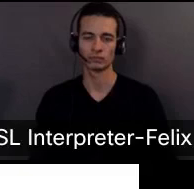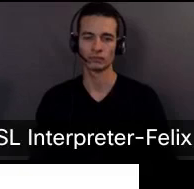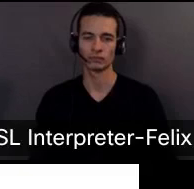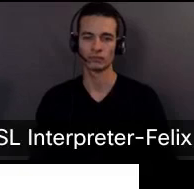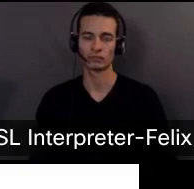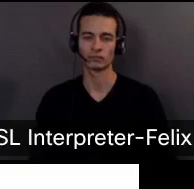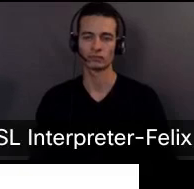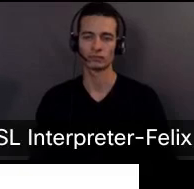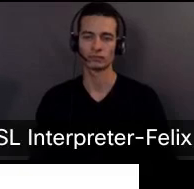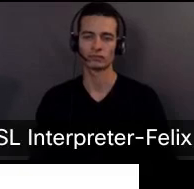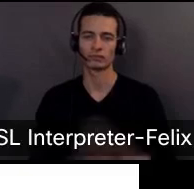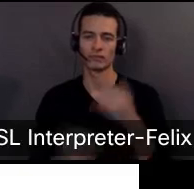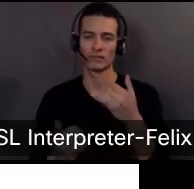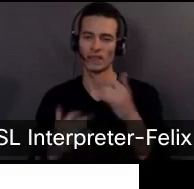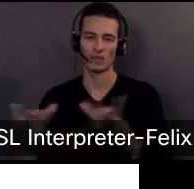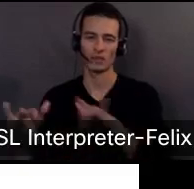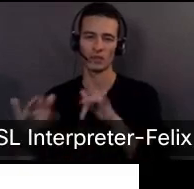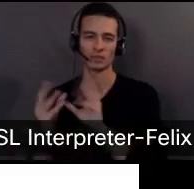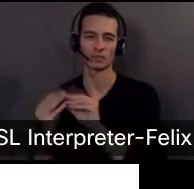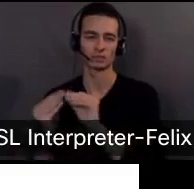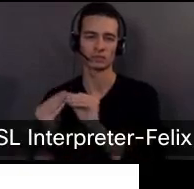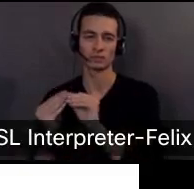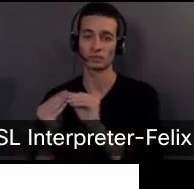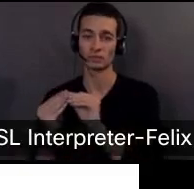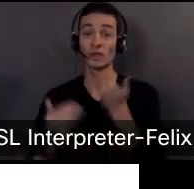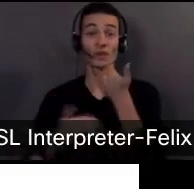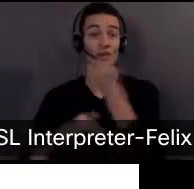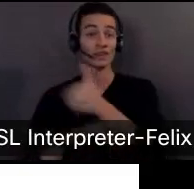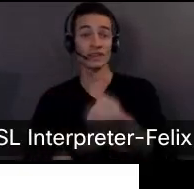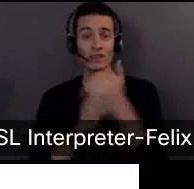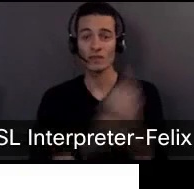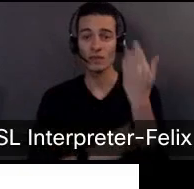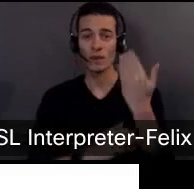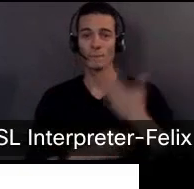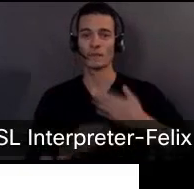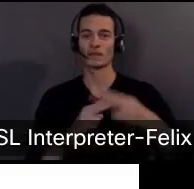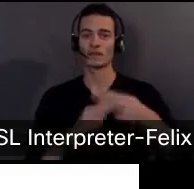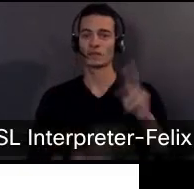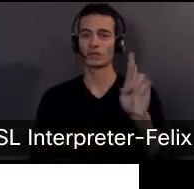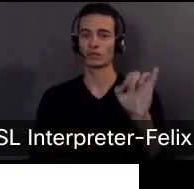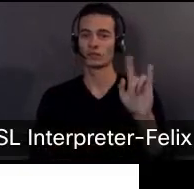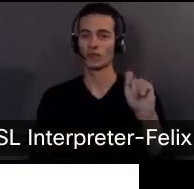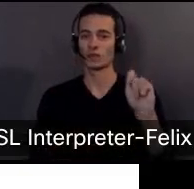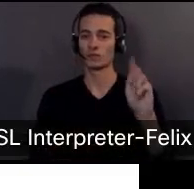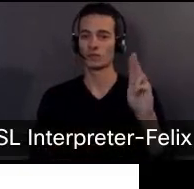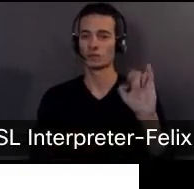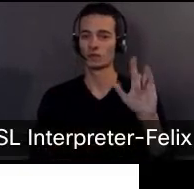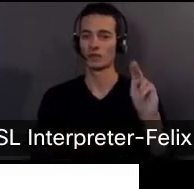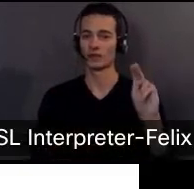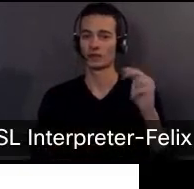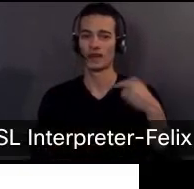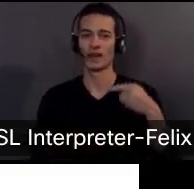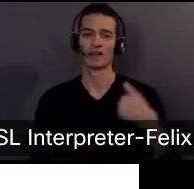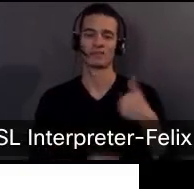Let me think everybody my name is Robert Nolan, and I'm chair of the community relations committee of health and hospital.